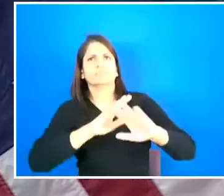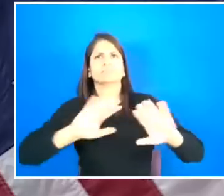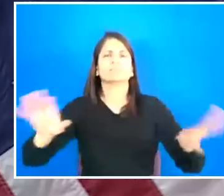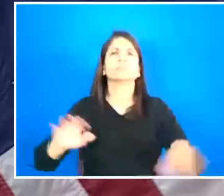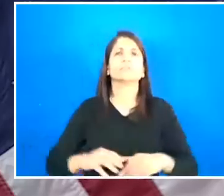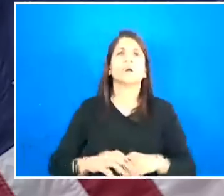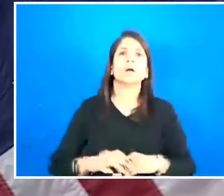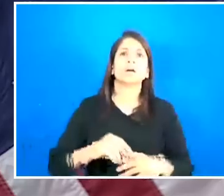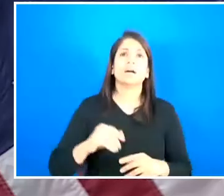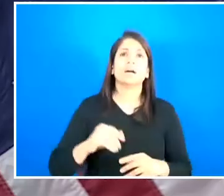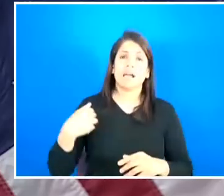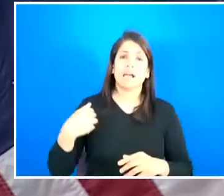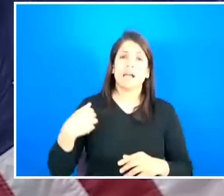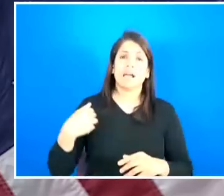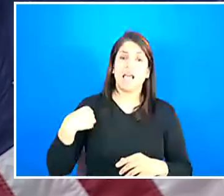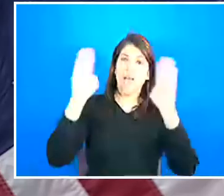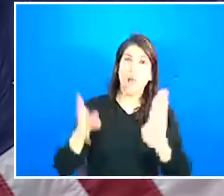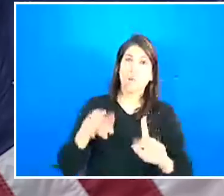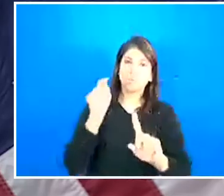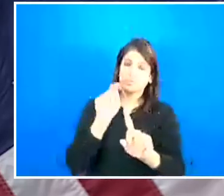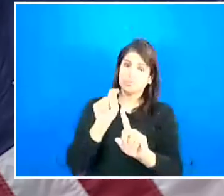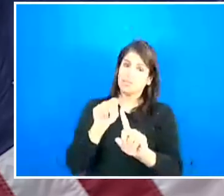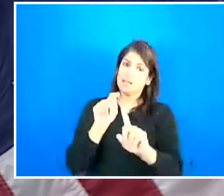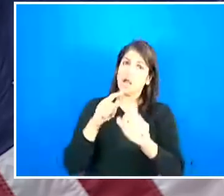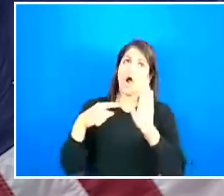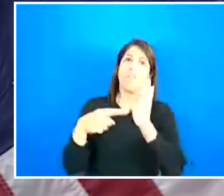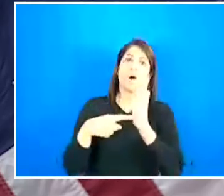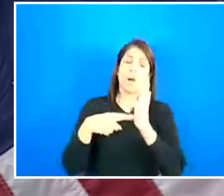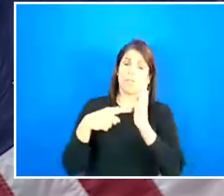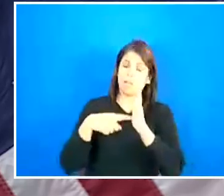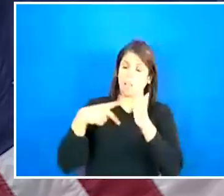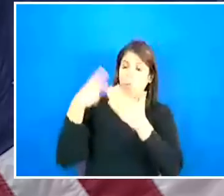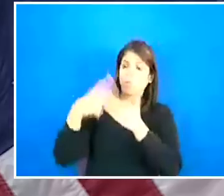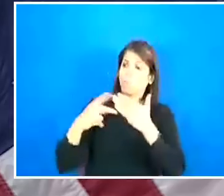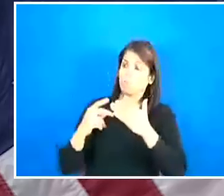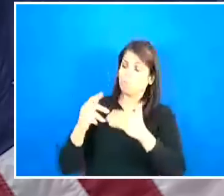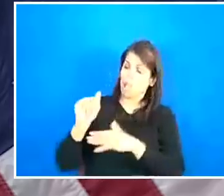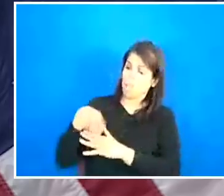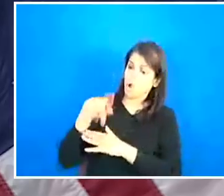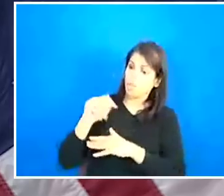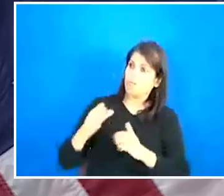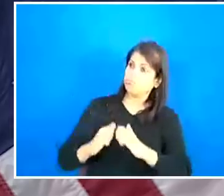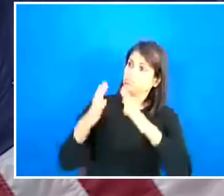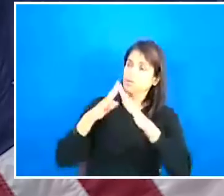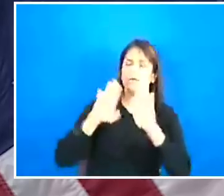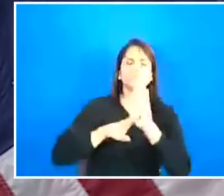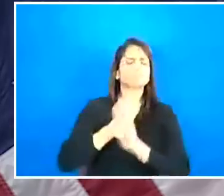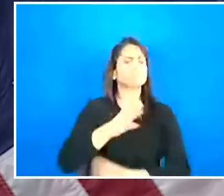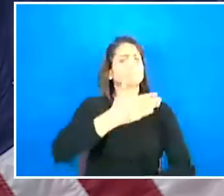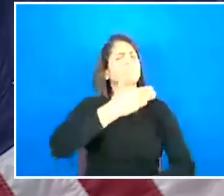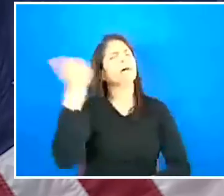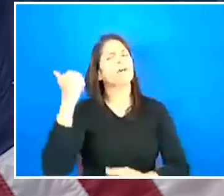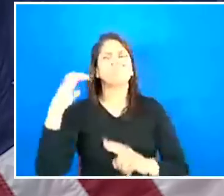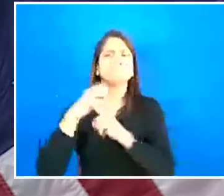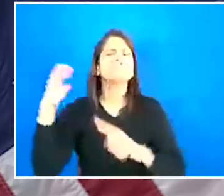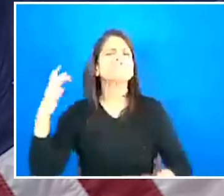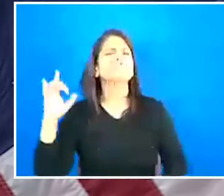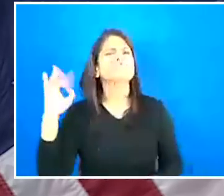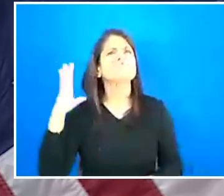HUNDREDS OF THOUSANDS OF EOPPLAE ND ULTIMATELY AS YOU KNOW, THE FULL EXTENT WILL REACH MORE THAN 700,000